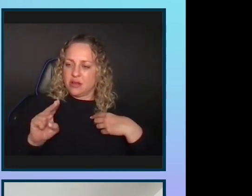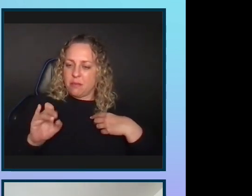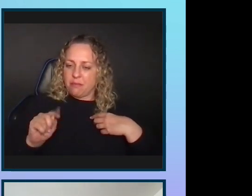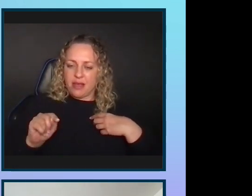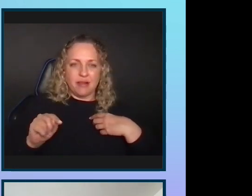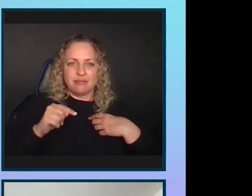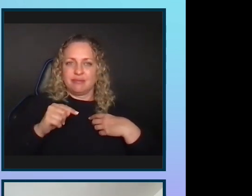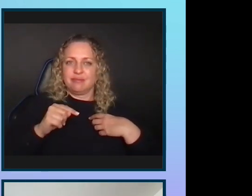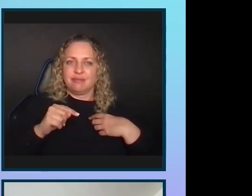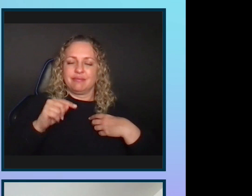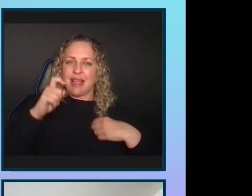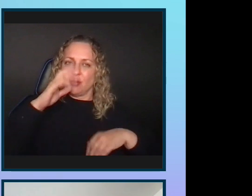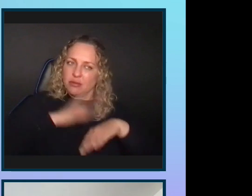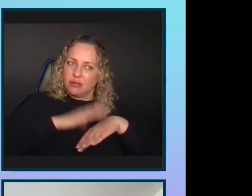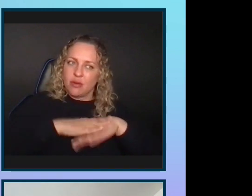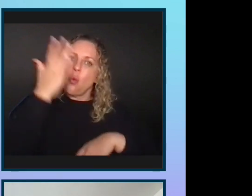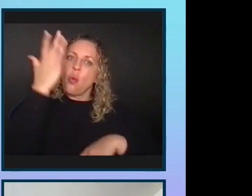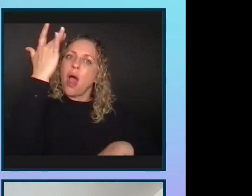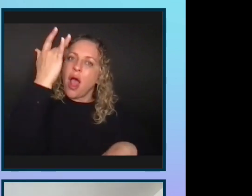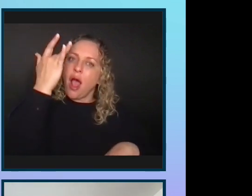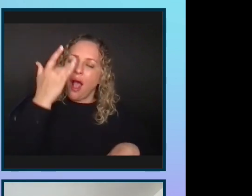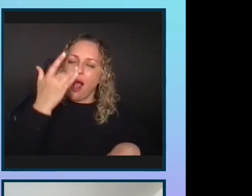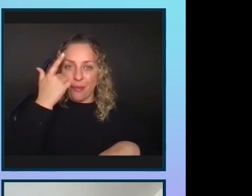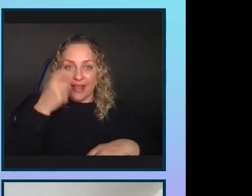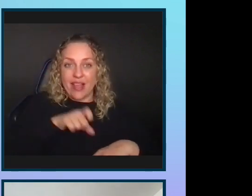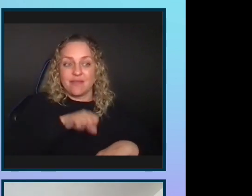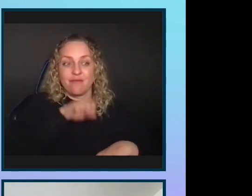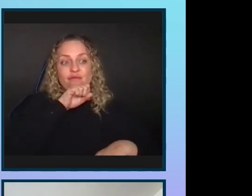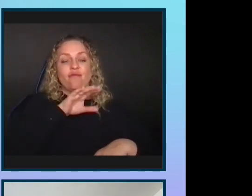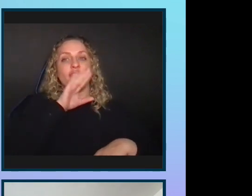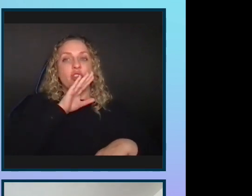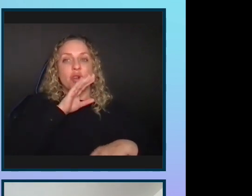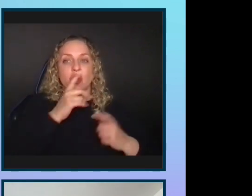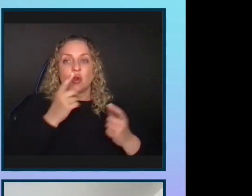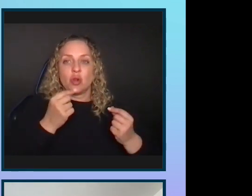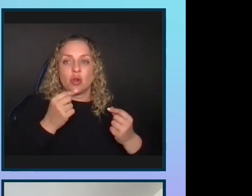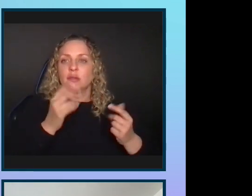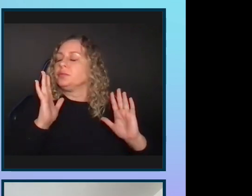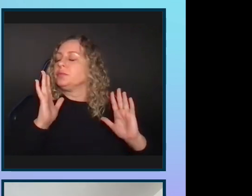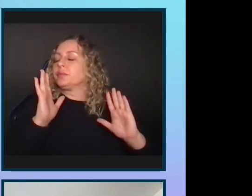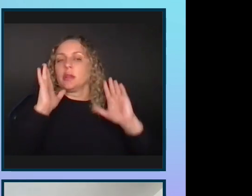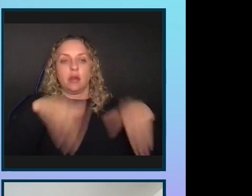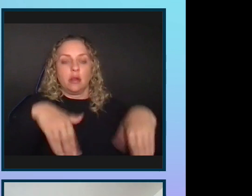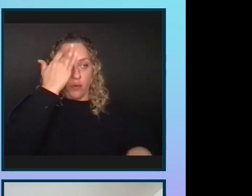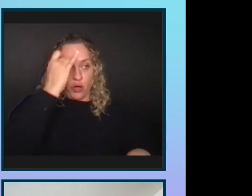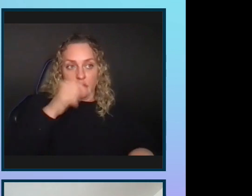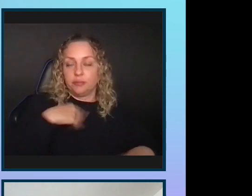Now best this is frustrating, like at worst, someone leaves your application because they actually cannot figure out how to proceed.